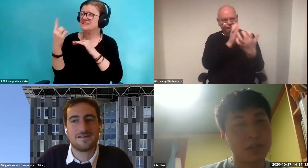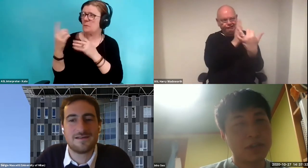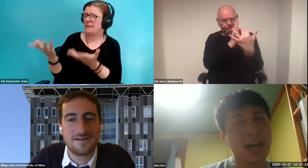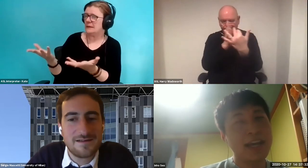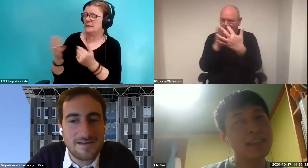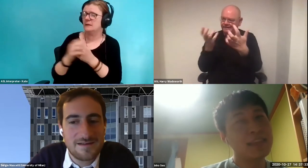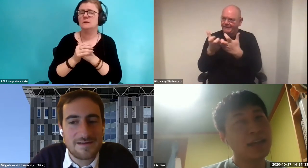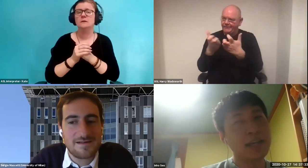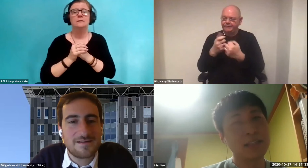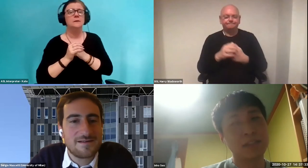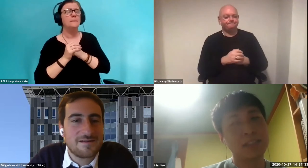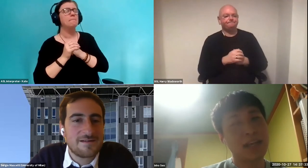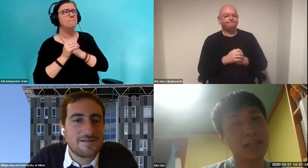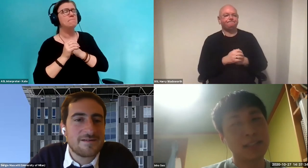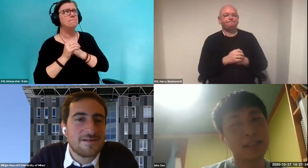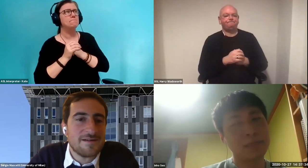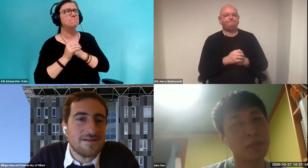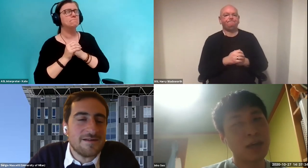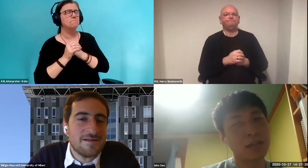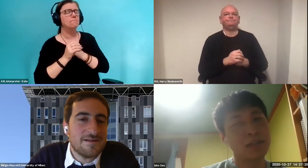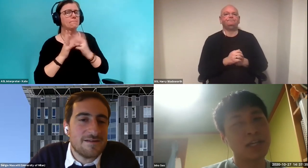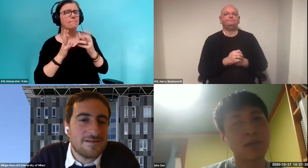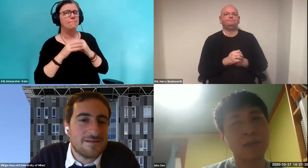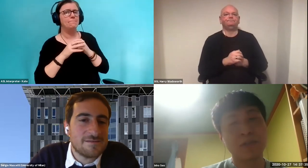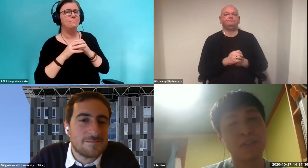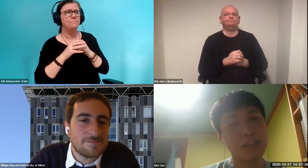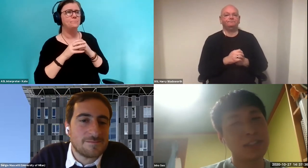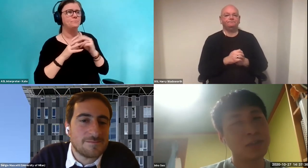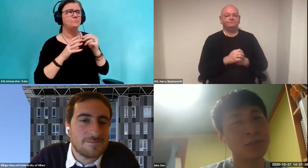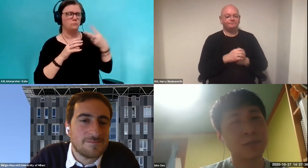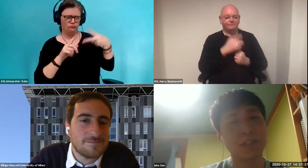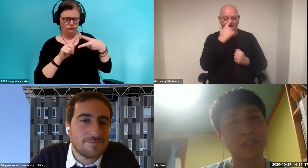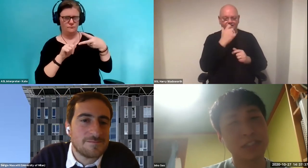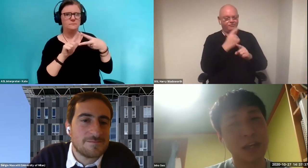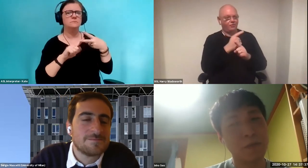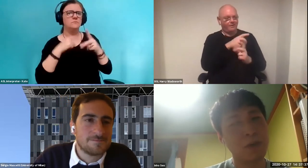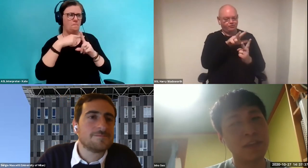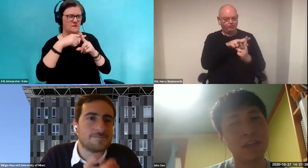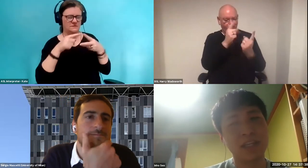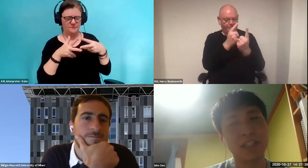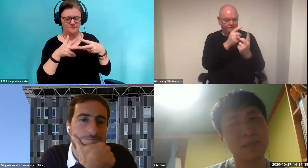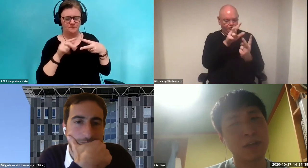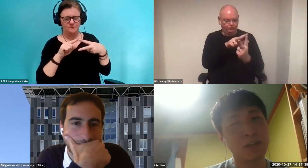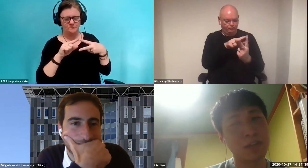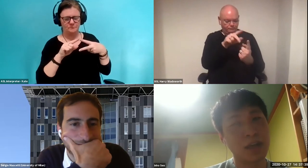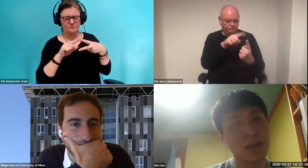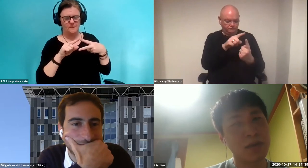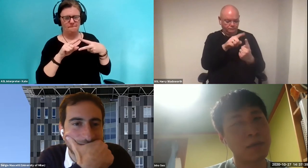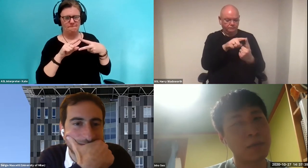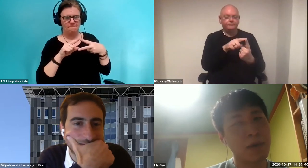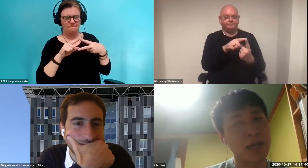okay I think I can I can uh talk about two things also because uh one thing is about uh my